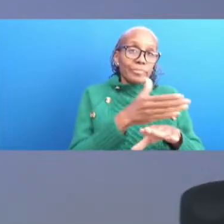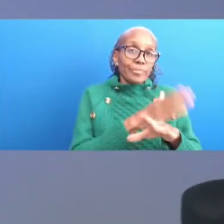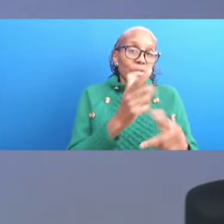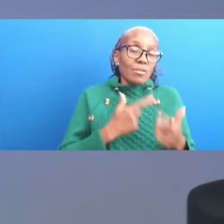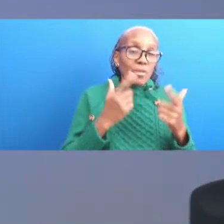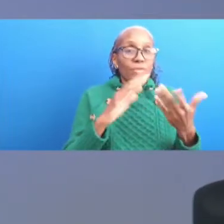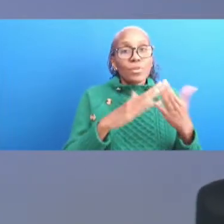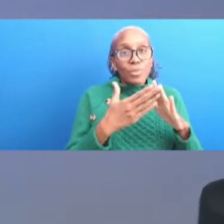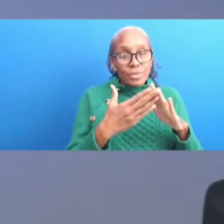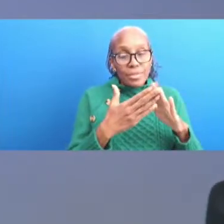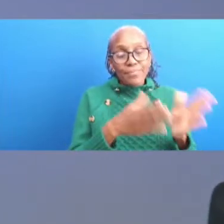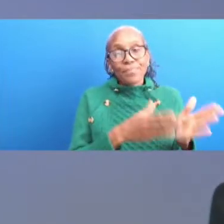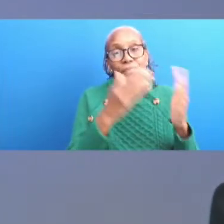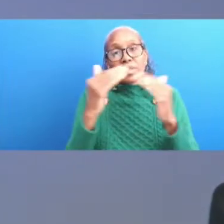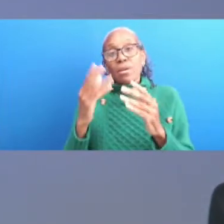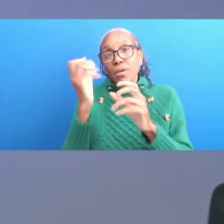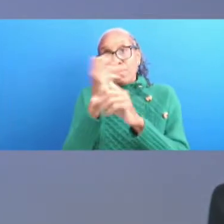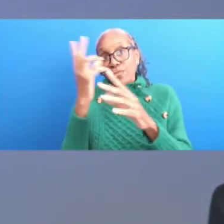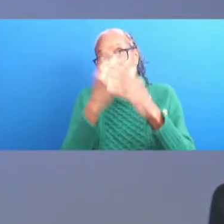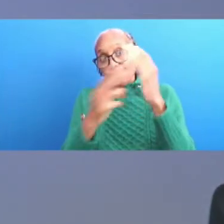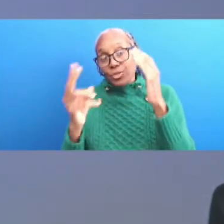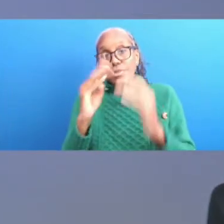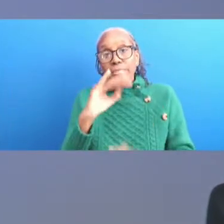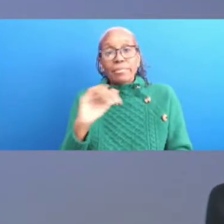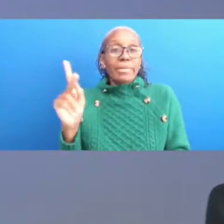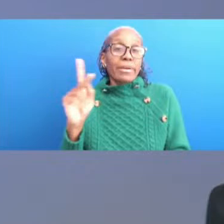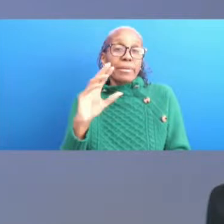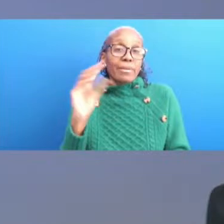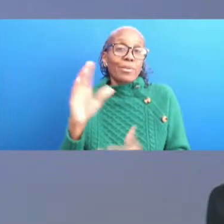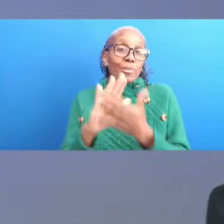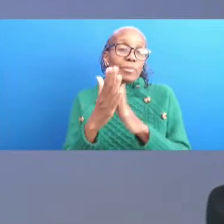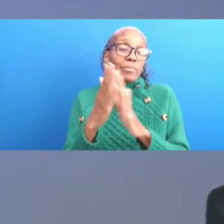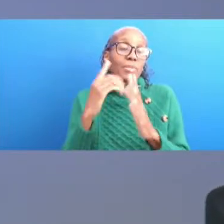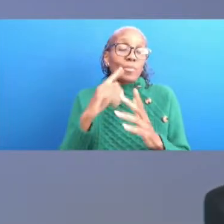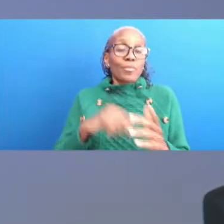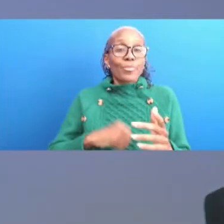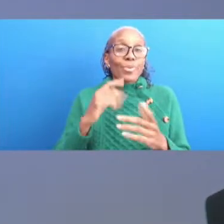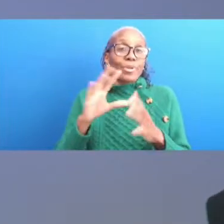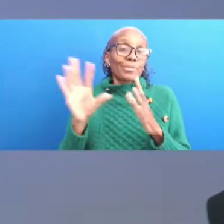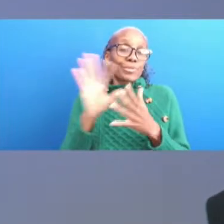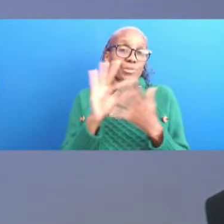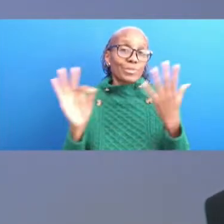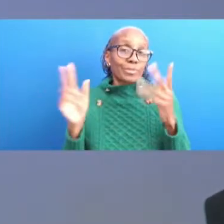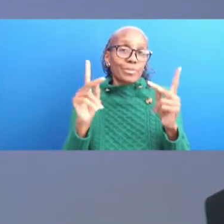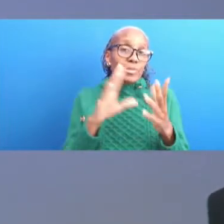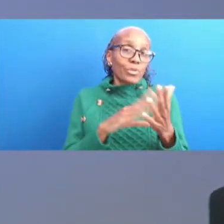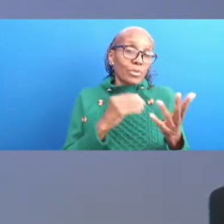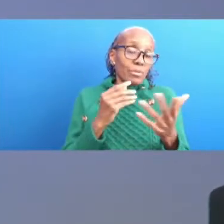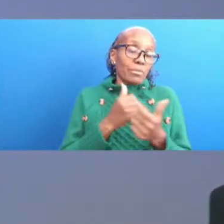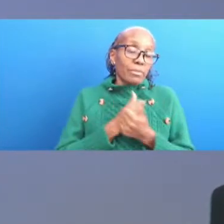OUR MISSION IS TO SERVE MECKLENBURG COUNTY RESIDENTS BY HELPING IMPROVE THEIR LIVES AND COMMUNITY.